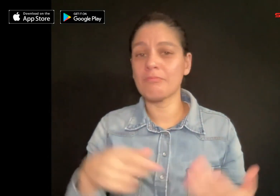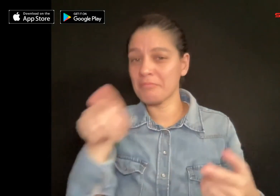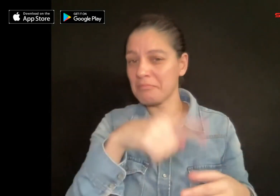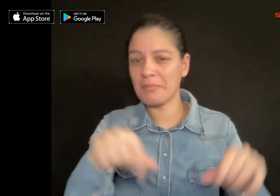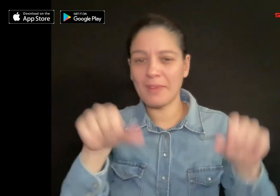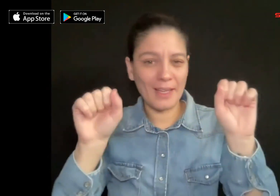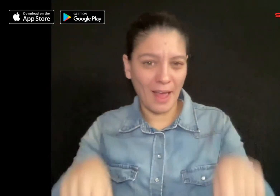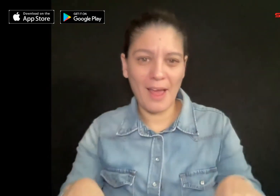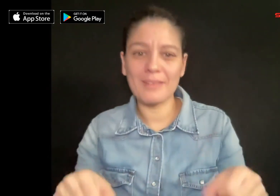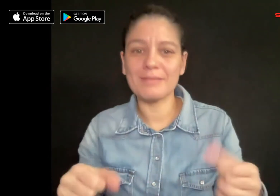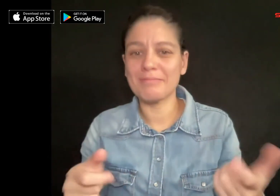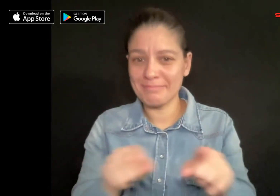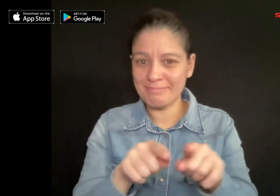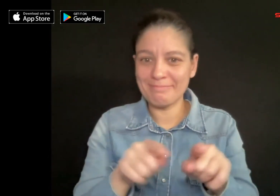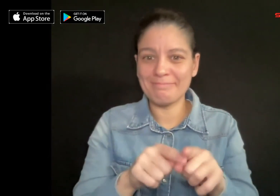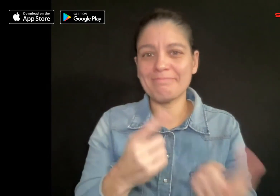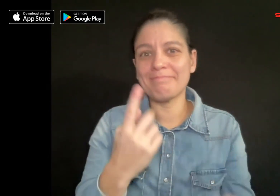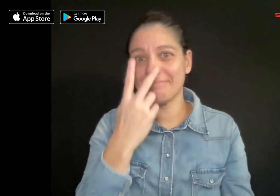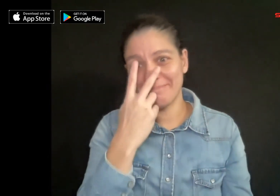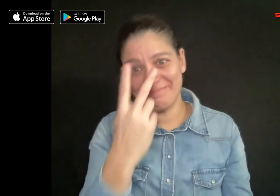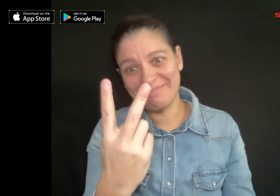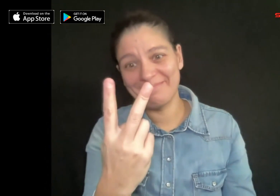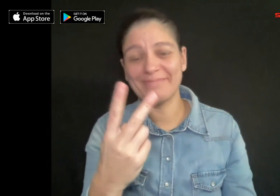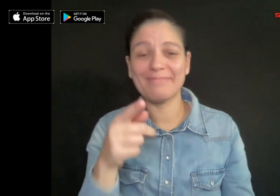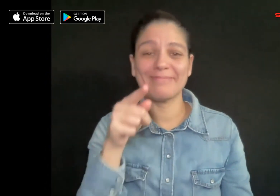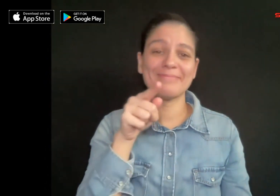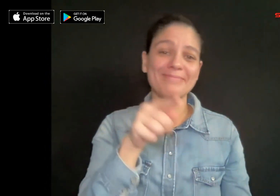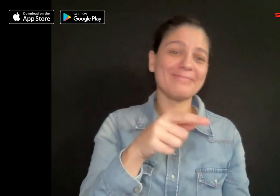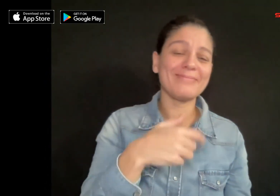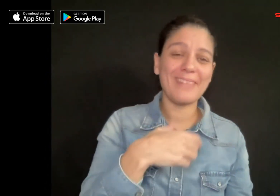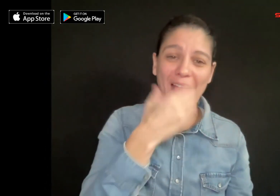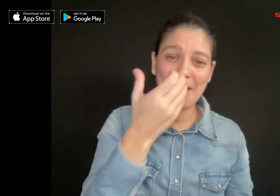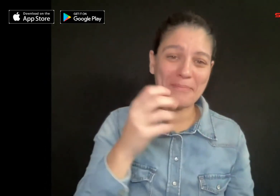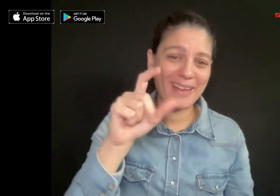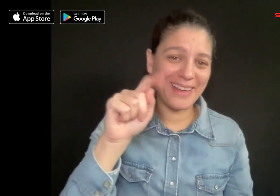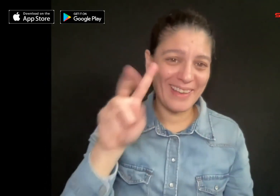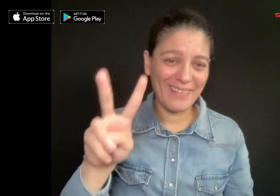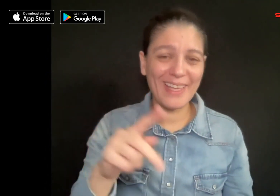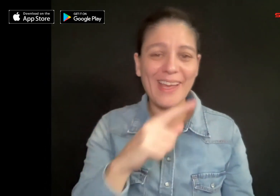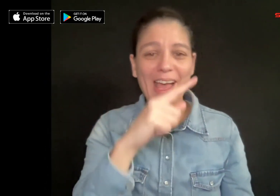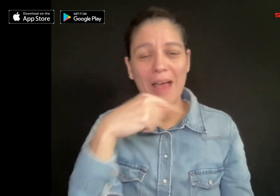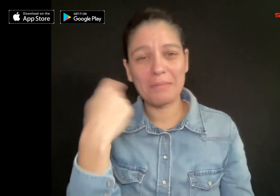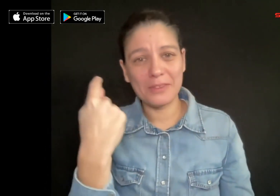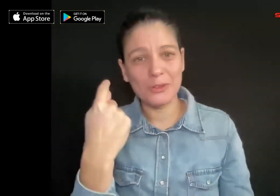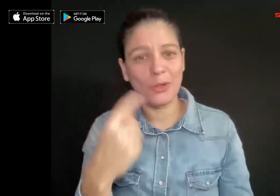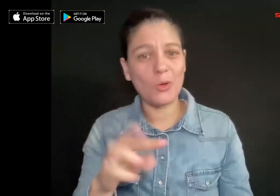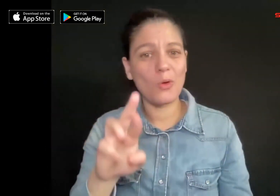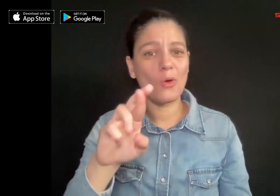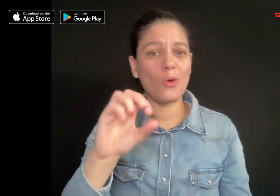also watch on Apple TV Amazon and Roku